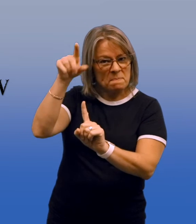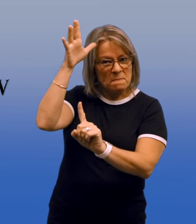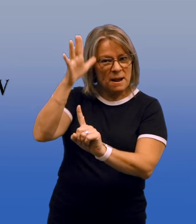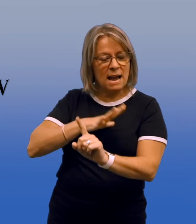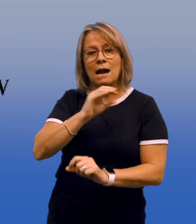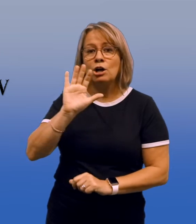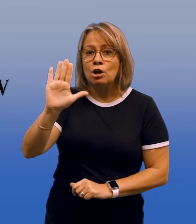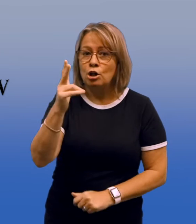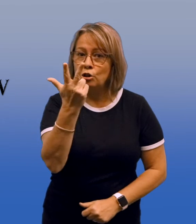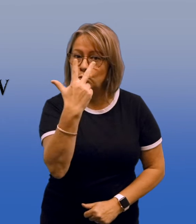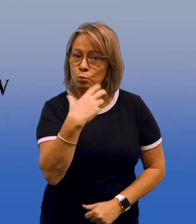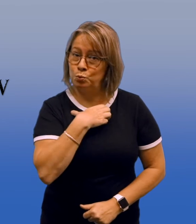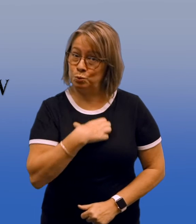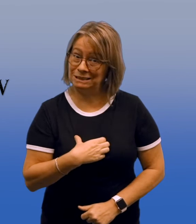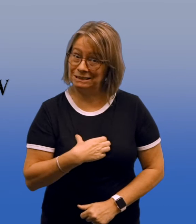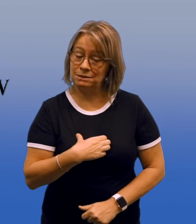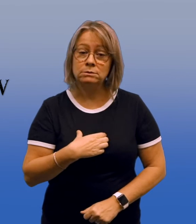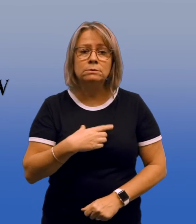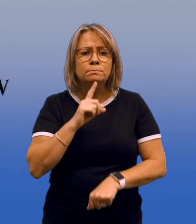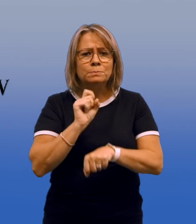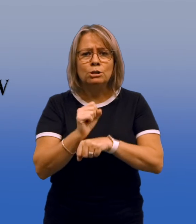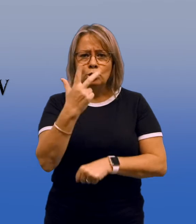is about a man who has three wishes.